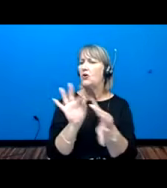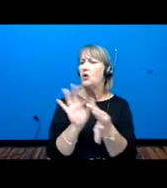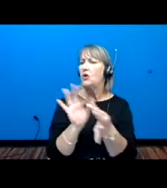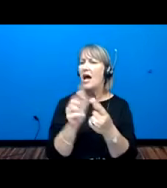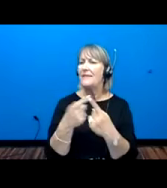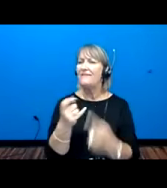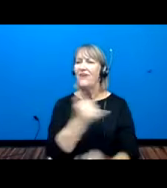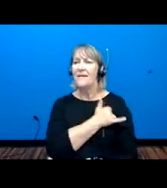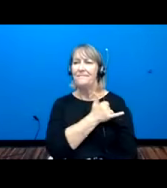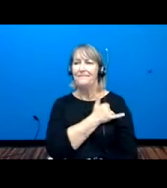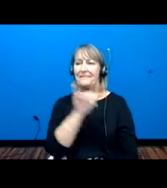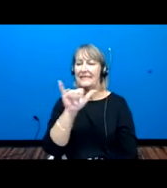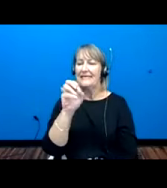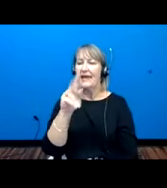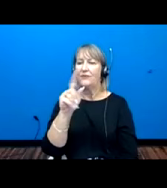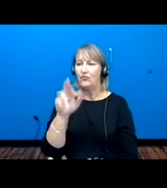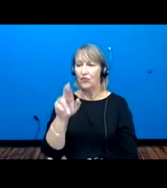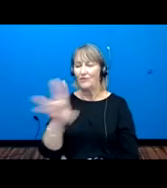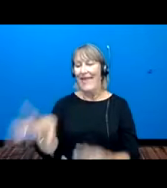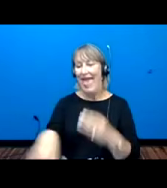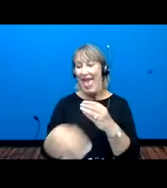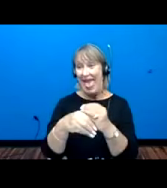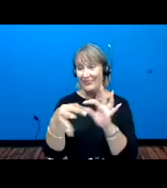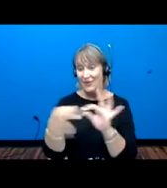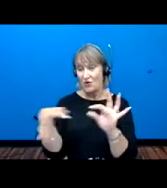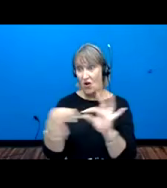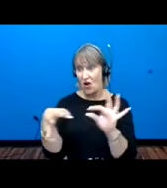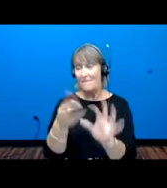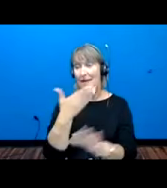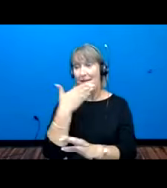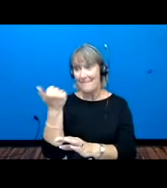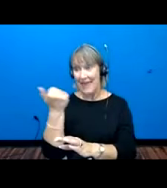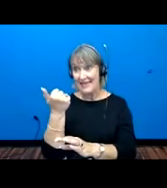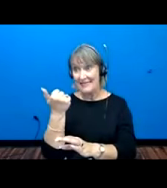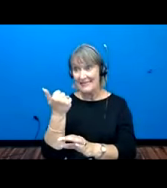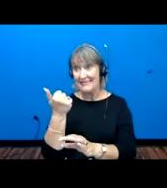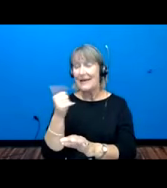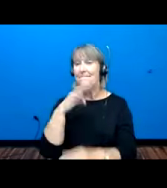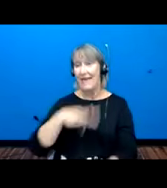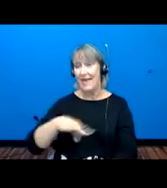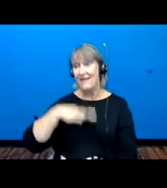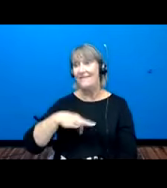It says, “Add the comment, ‘It would be the best benefits for Down syndrome, too.’”